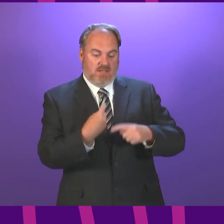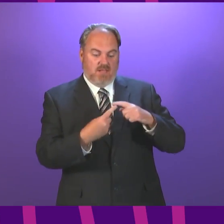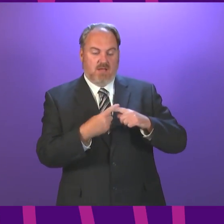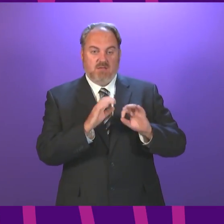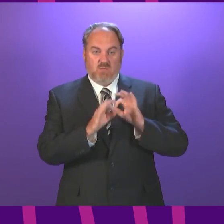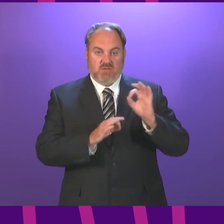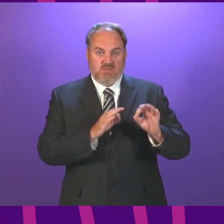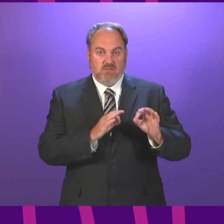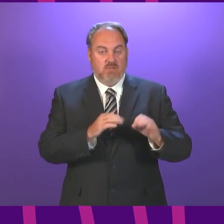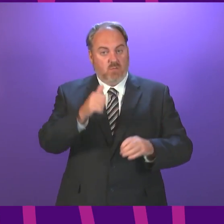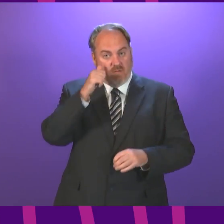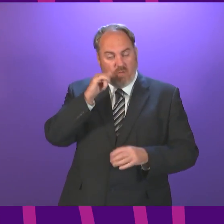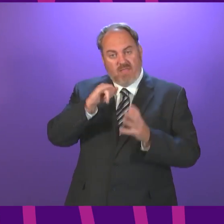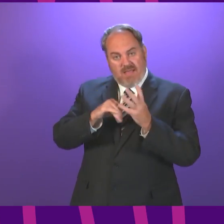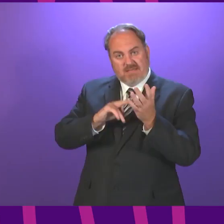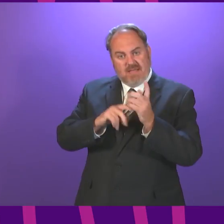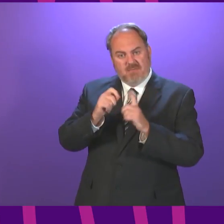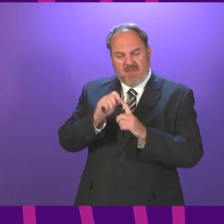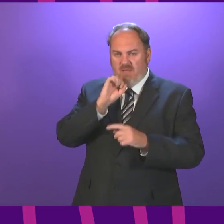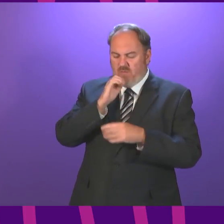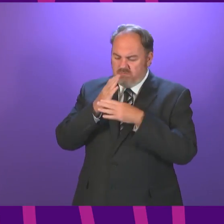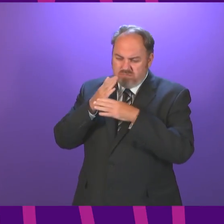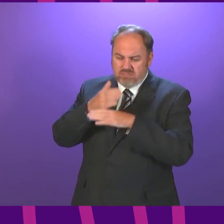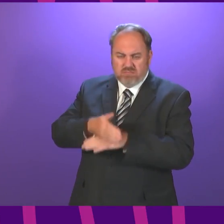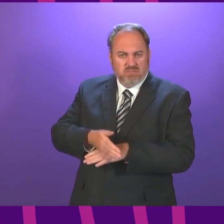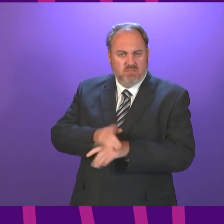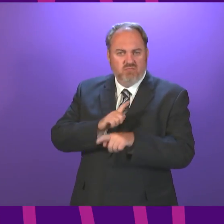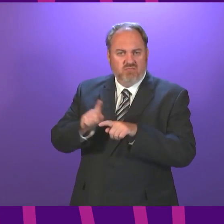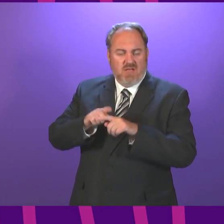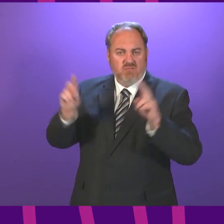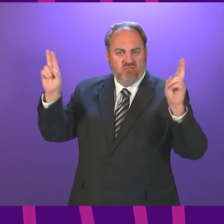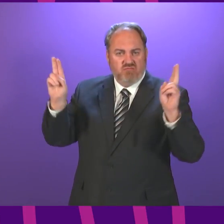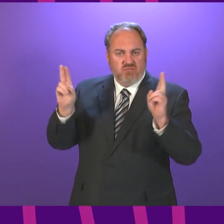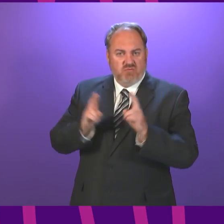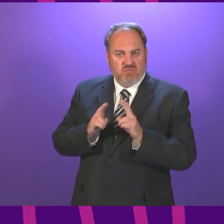that it will do everything that it can to tackle Scotland’s drug deaths crisis. However,